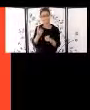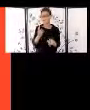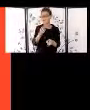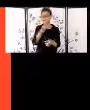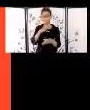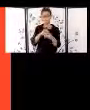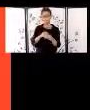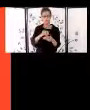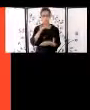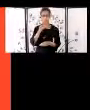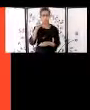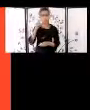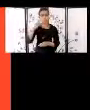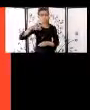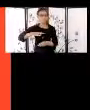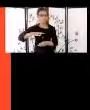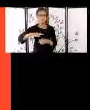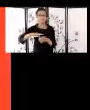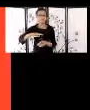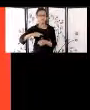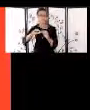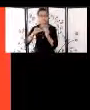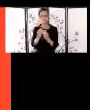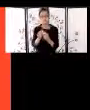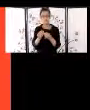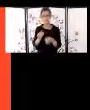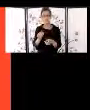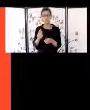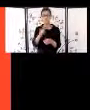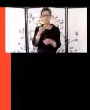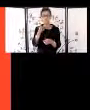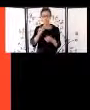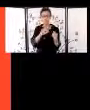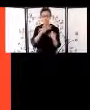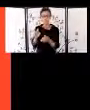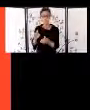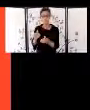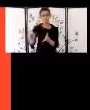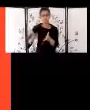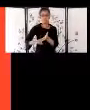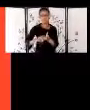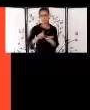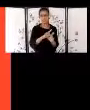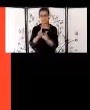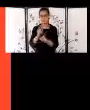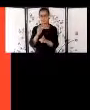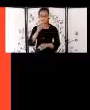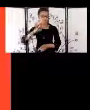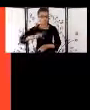that are formally registered as a non-profit society or groups which intend to govern themselves